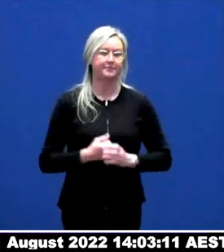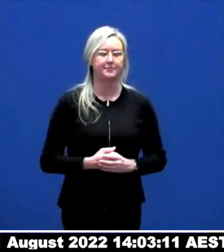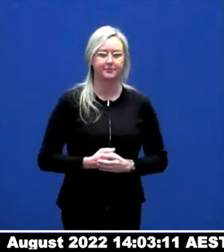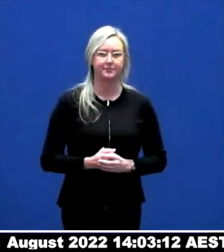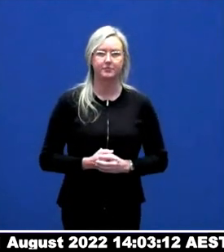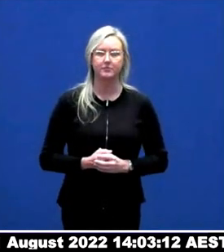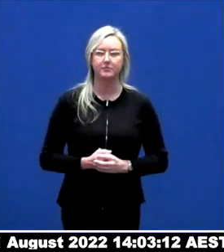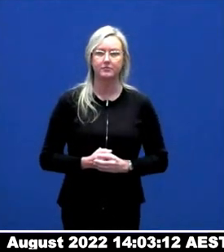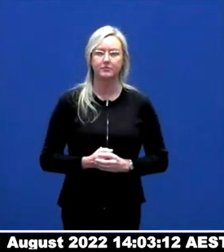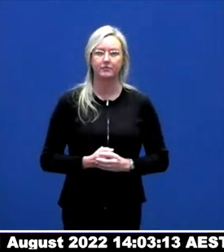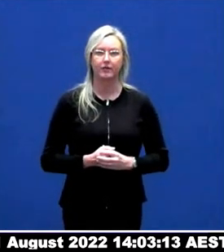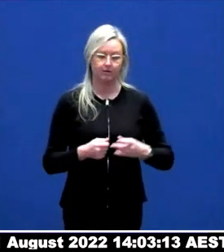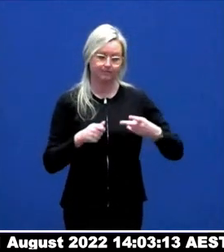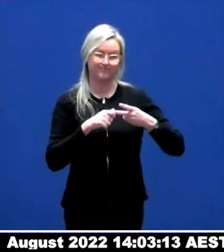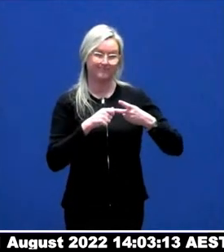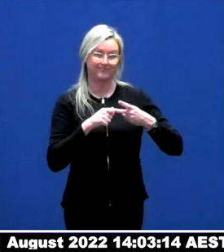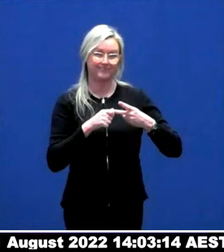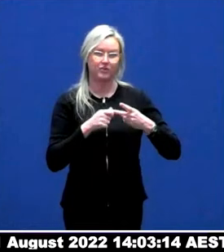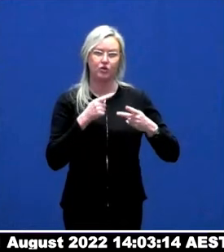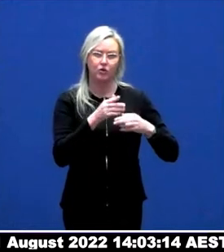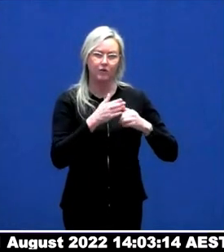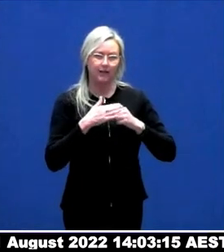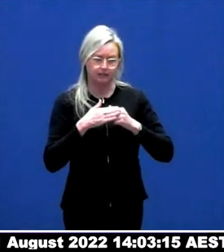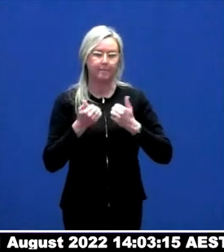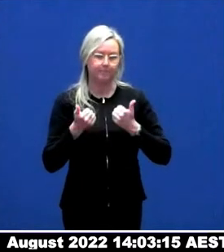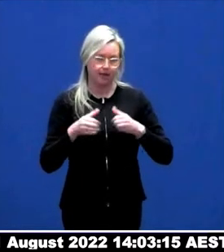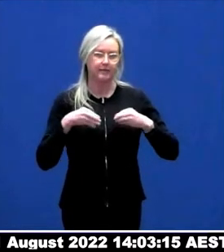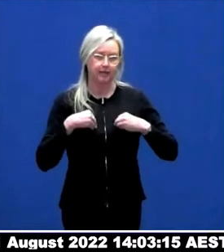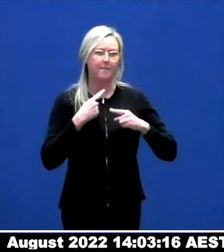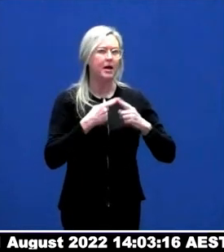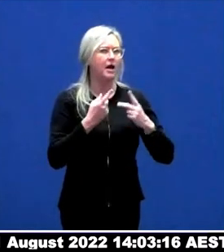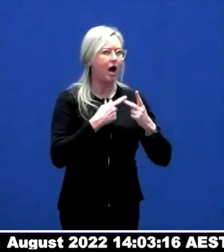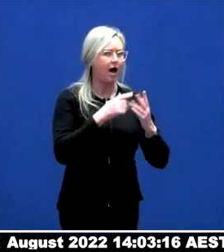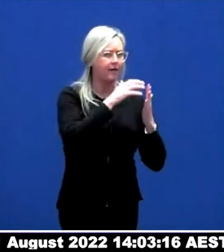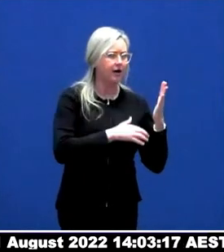With those corrections, are the contents of your statement true and correct? Yes.